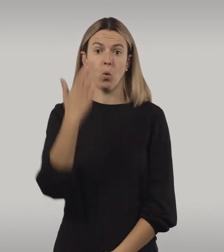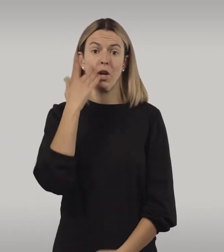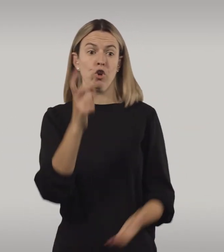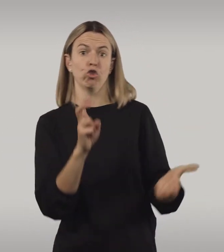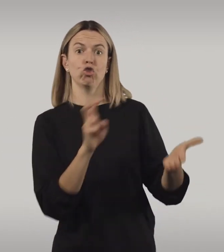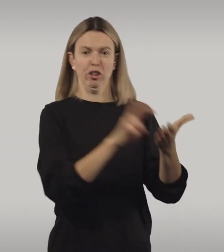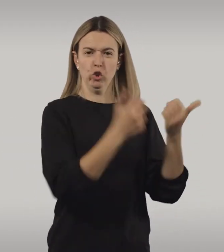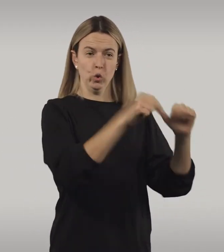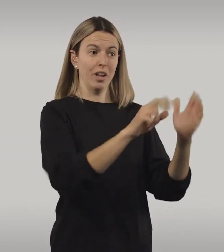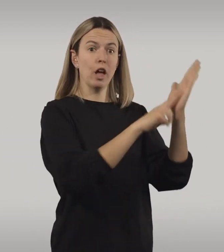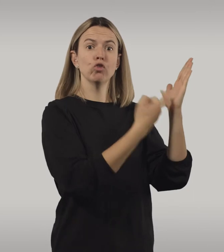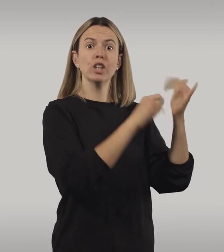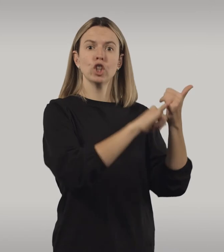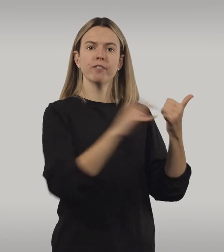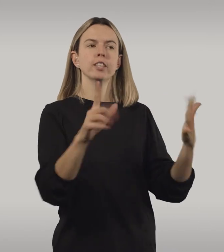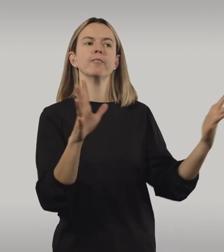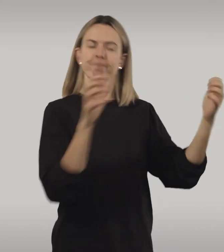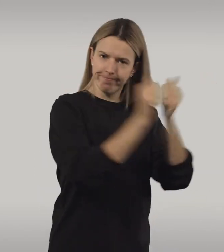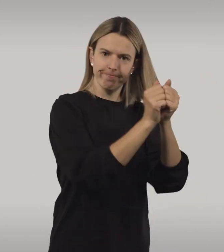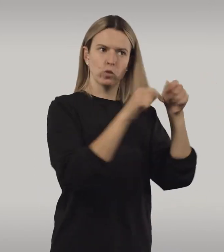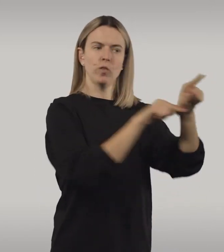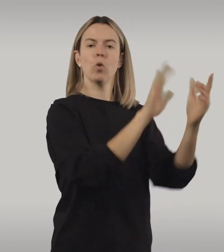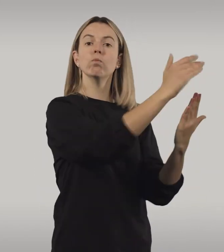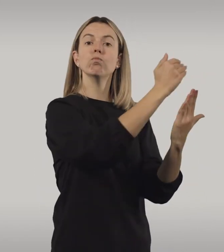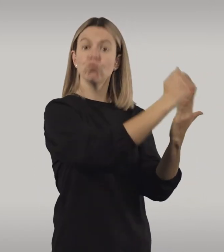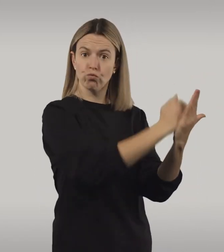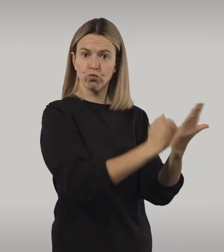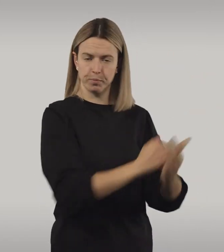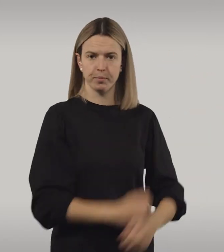Terms and conditions set out the rights and responsibilities for users of the service